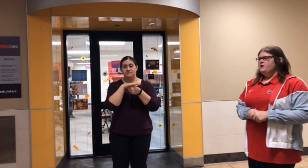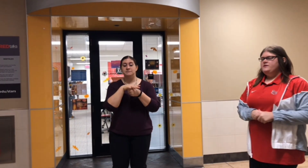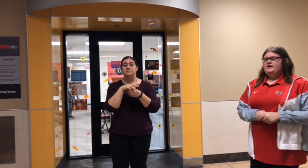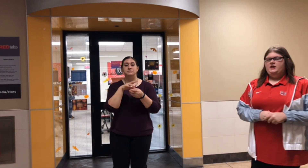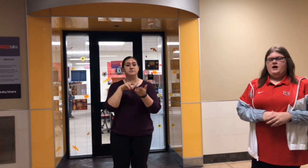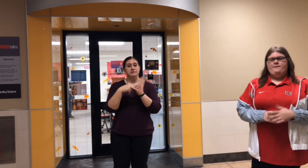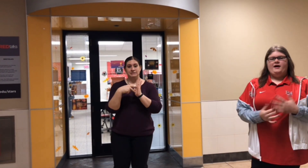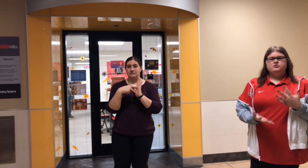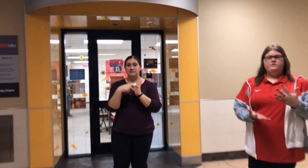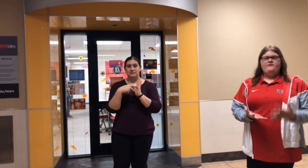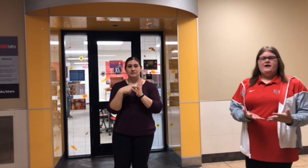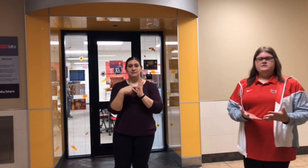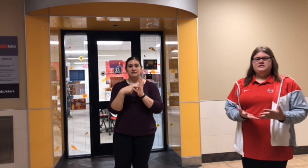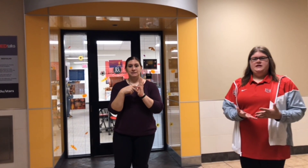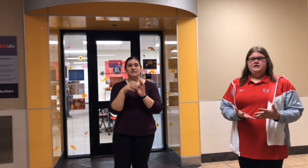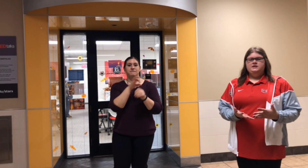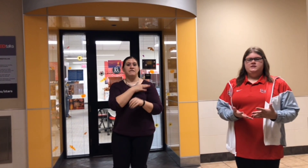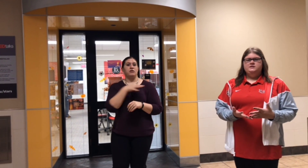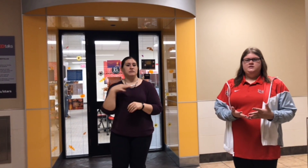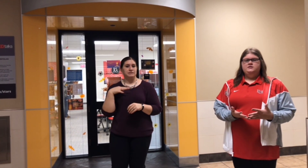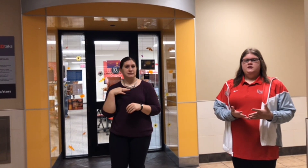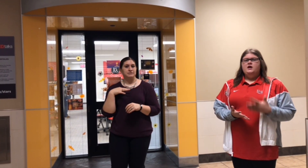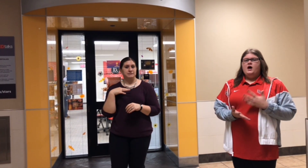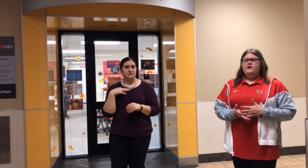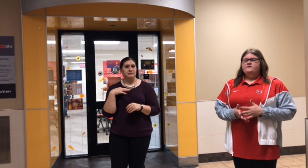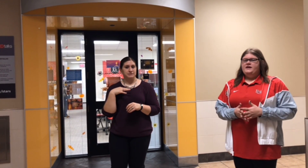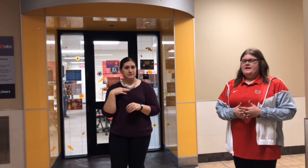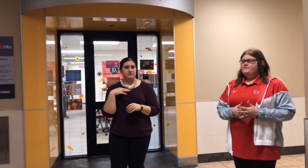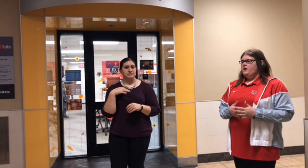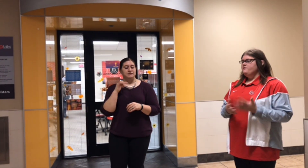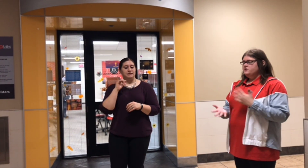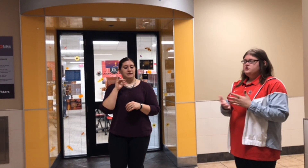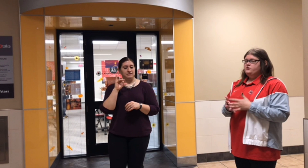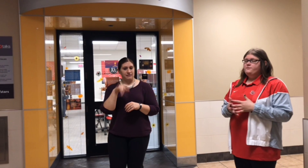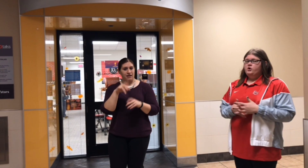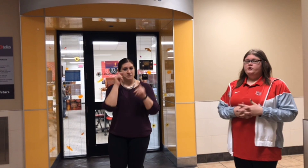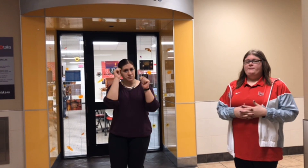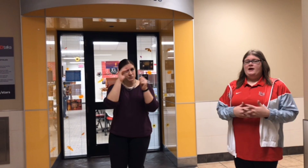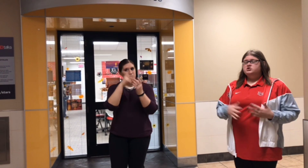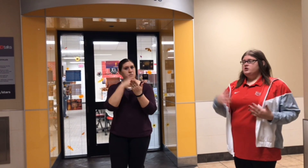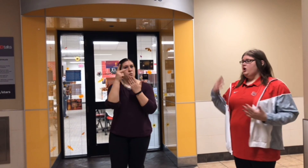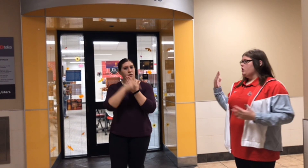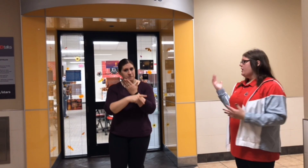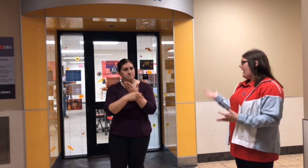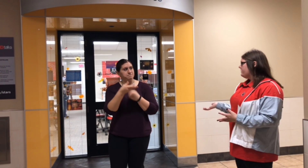where the actual faculty of the tutoring program are housed.